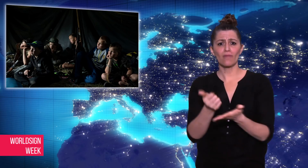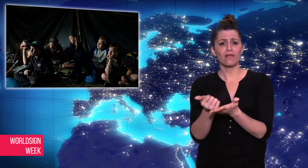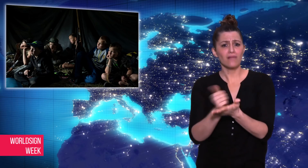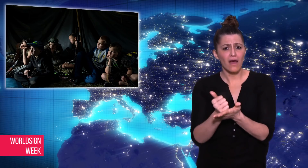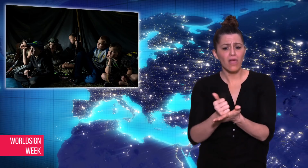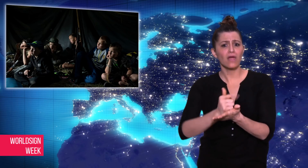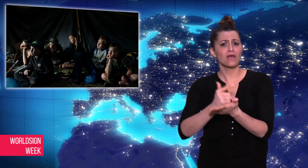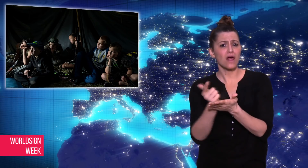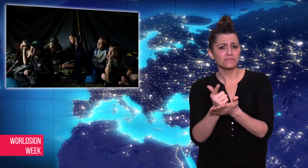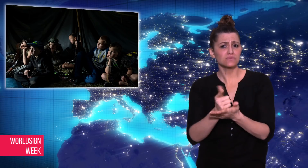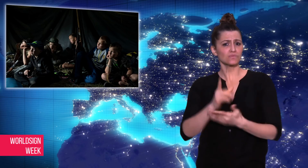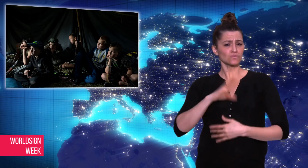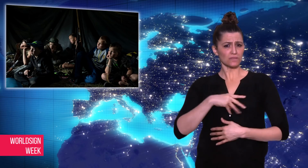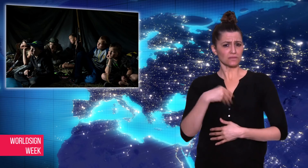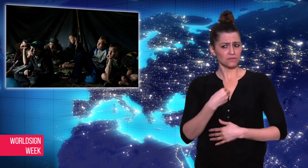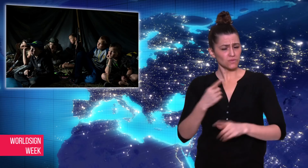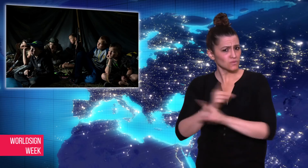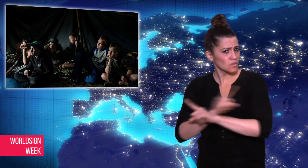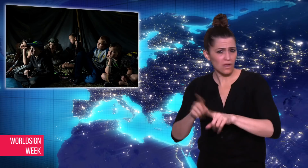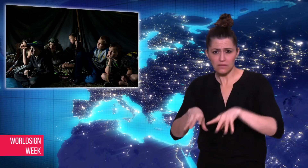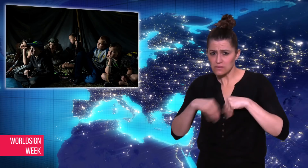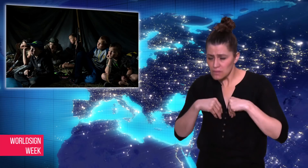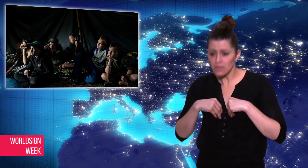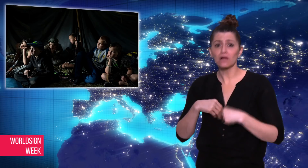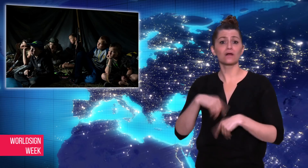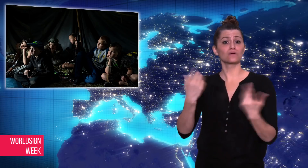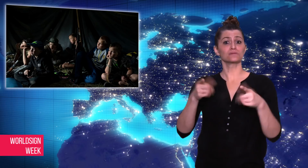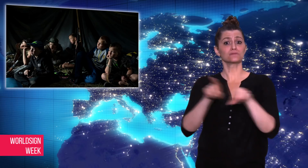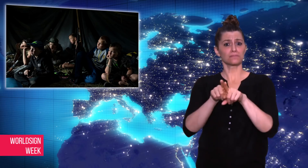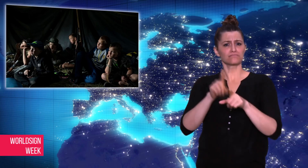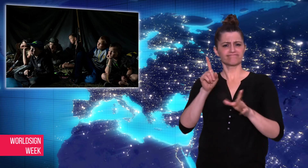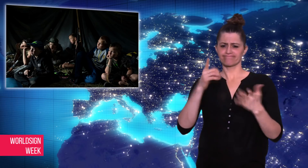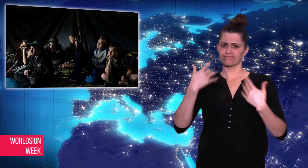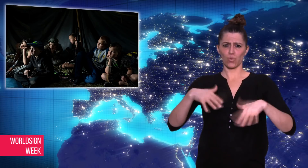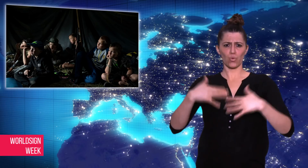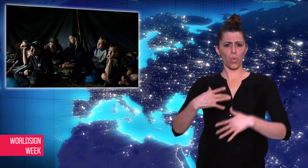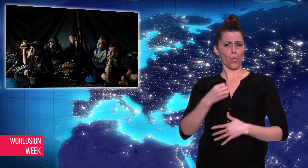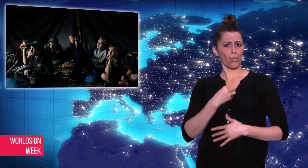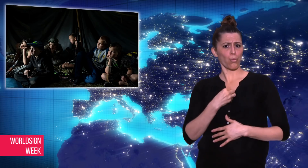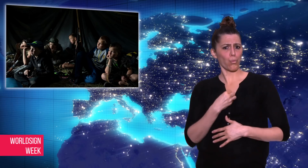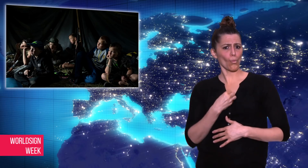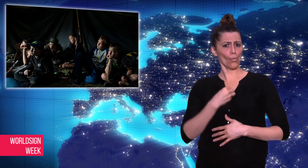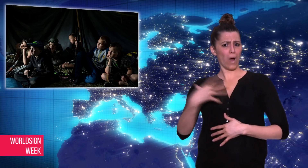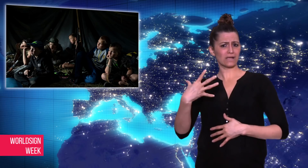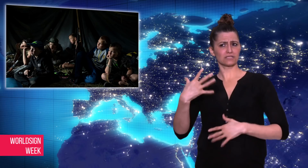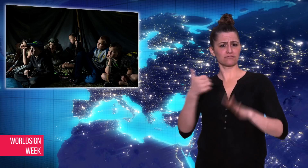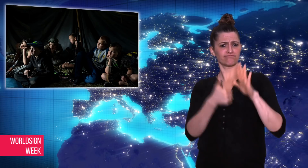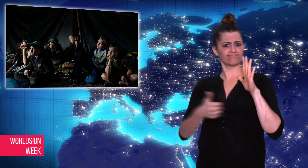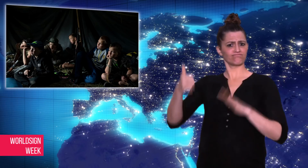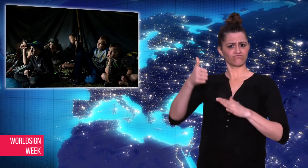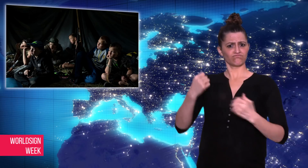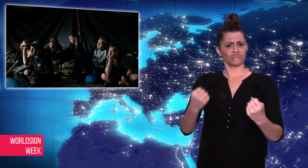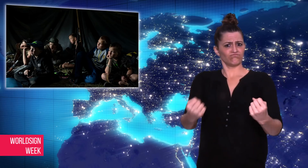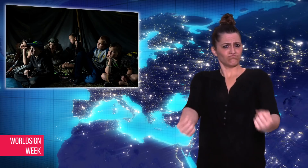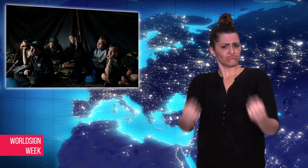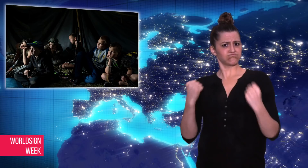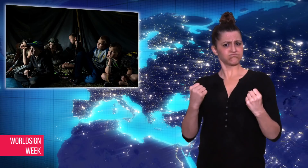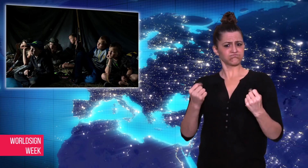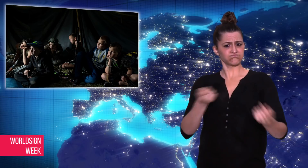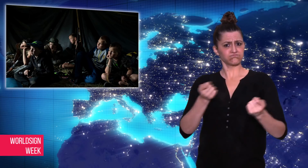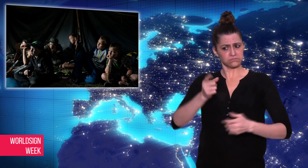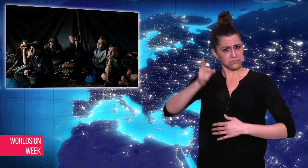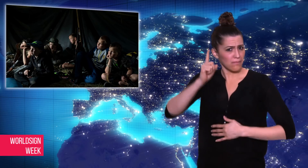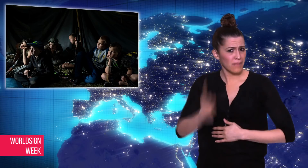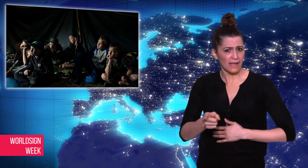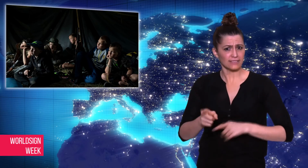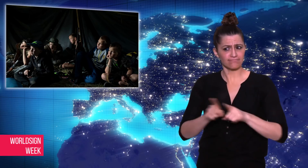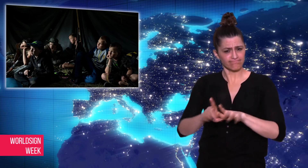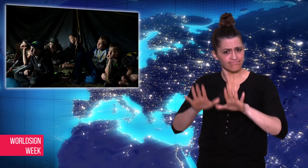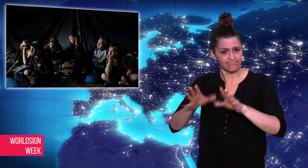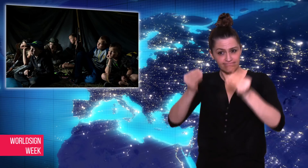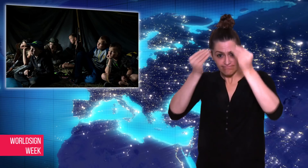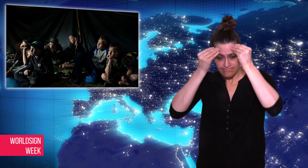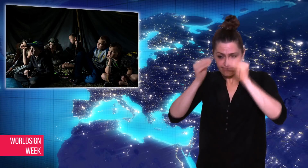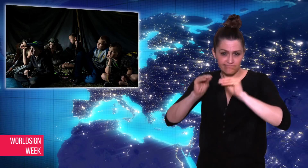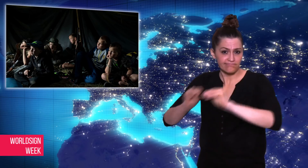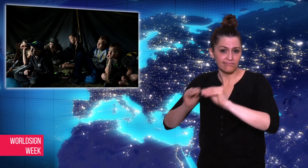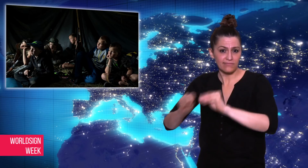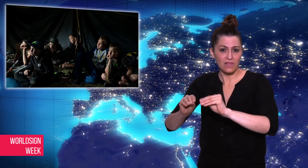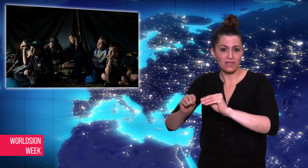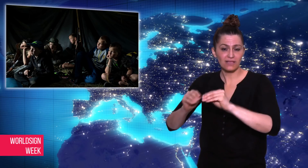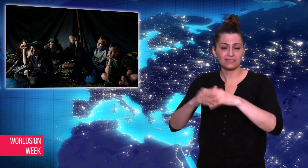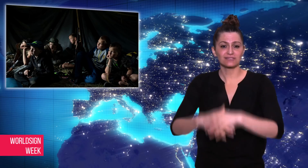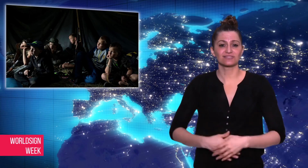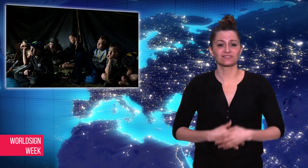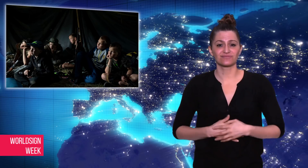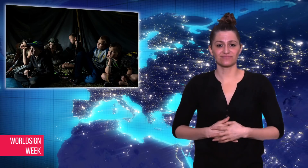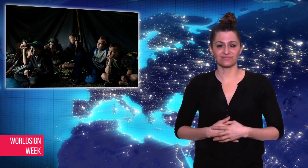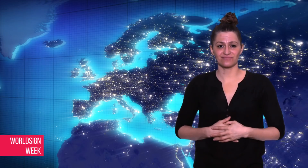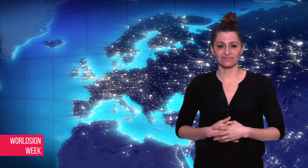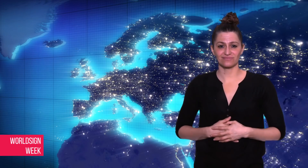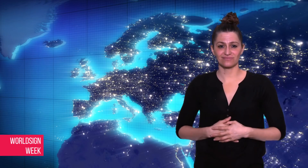Instruction included denunciation of homosexuality, and white supremacy.